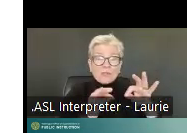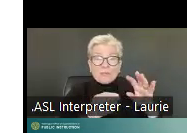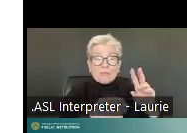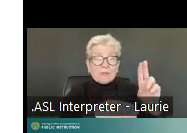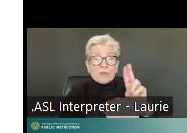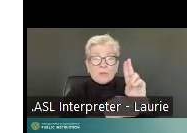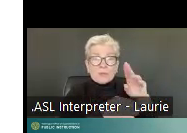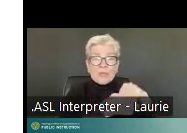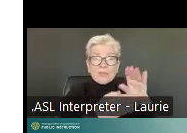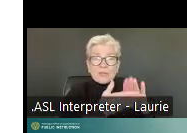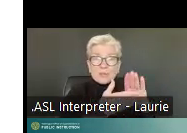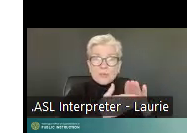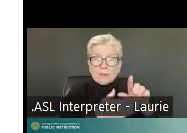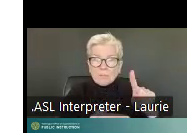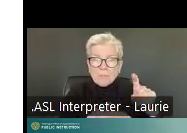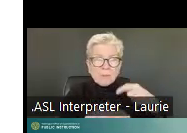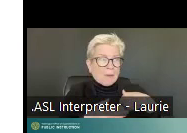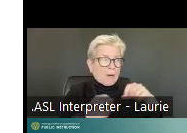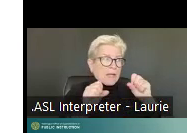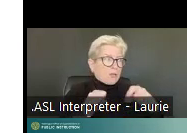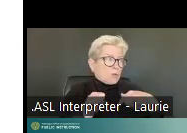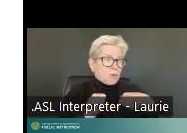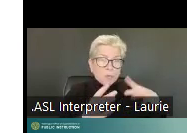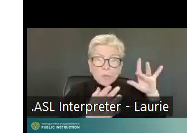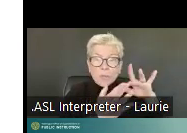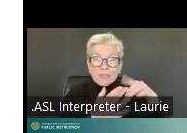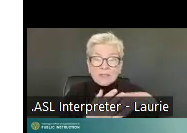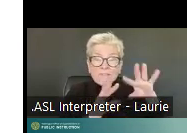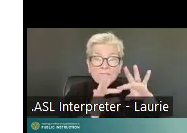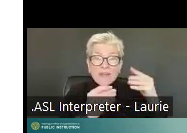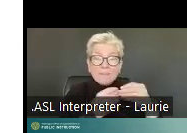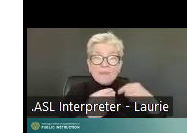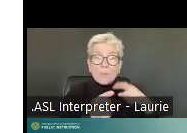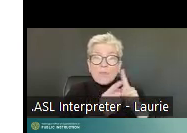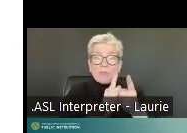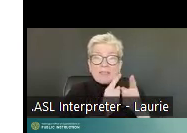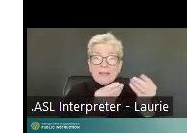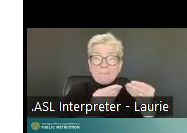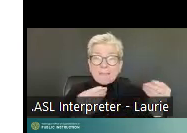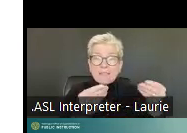school and are you able to reach families with translated materials? And again, we